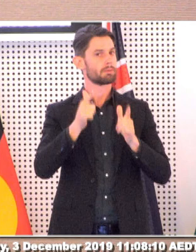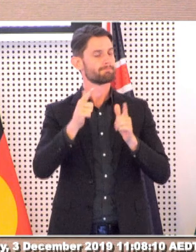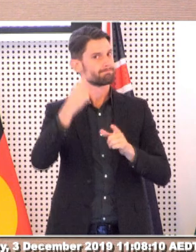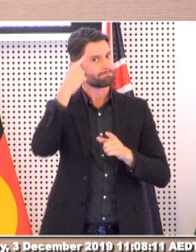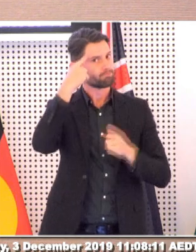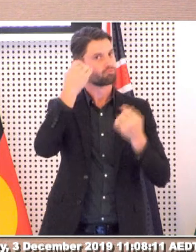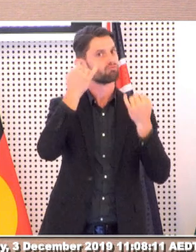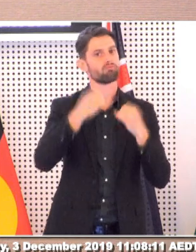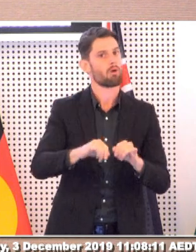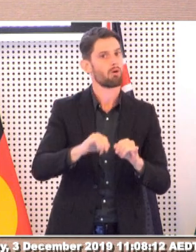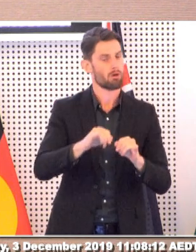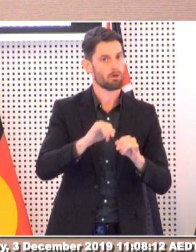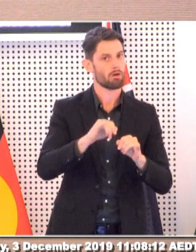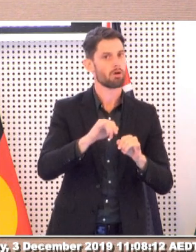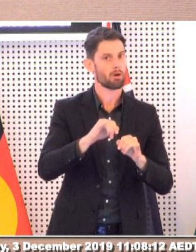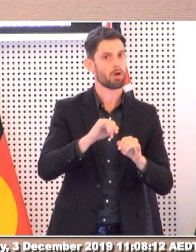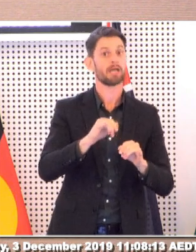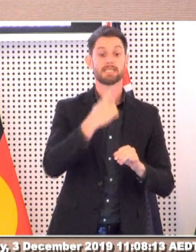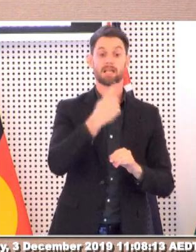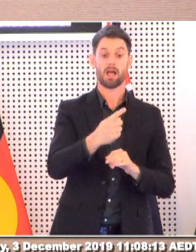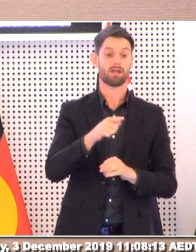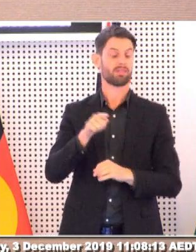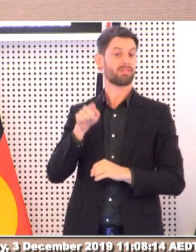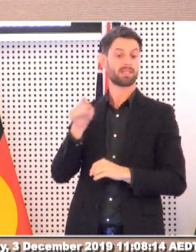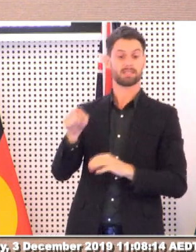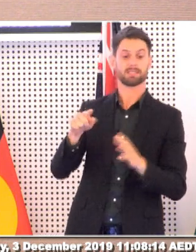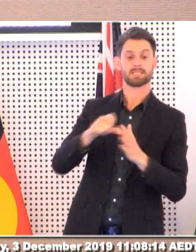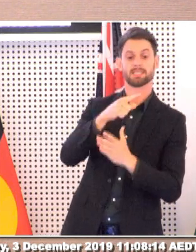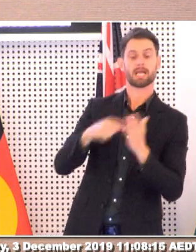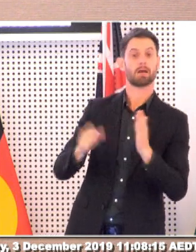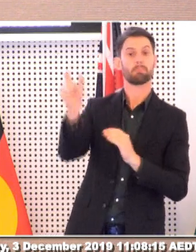and assumptions that the person with disability will not know what happened to